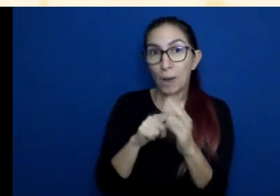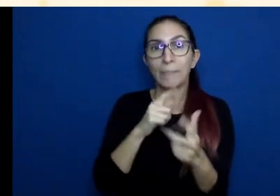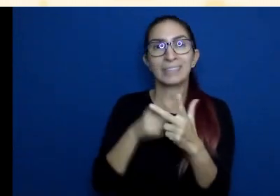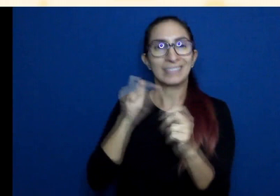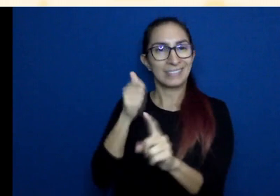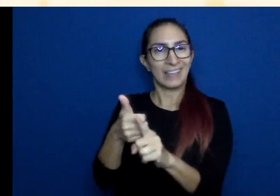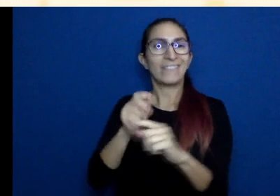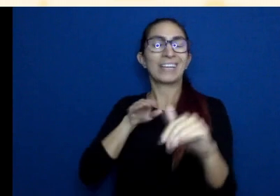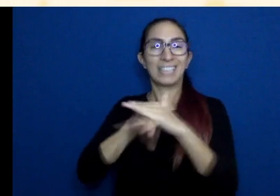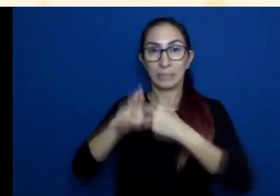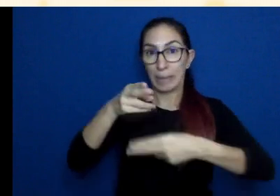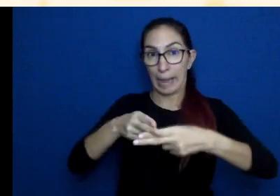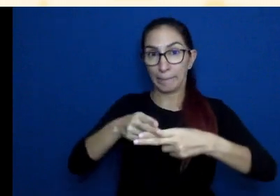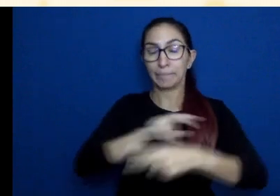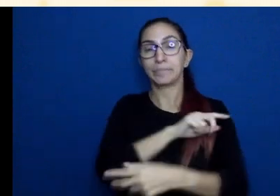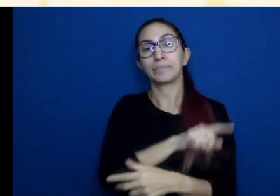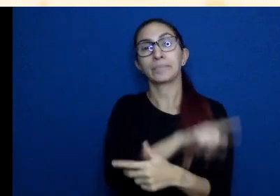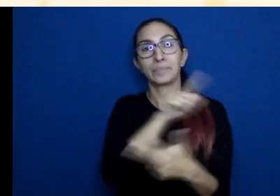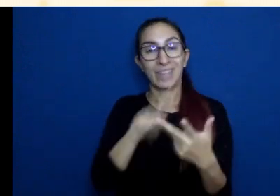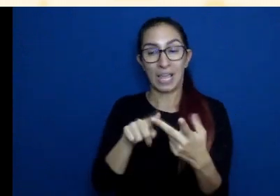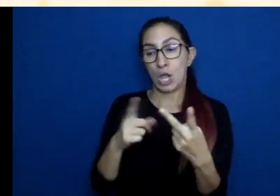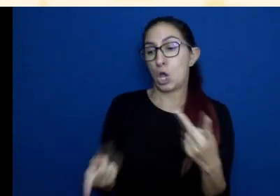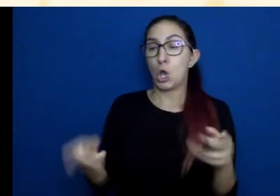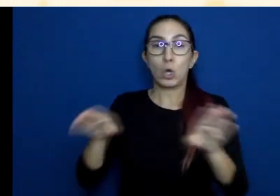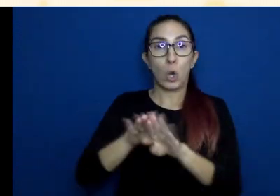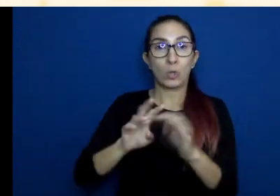a close button that meets color contrast requirements and has an accessible name.